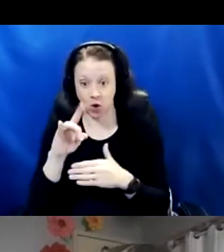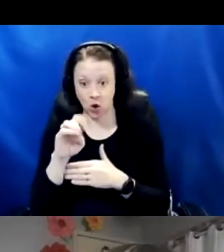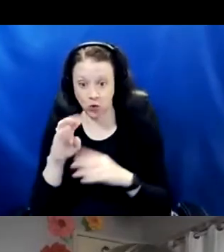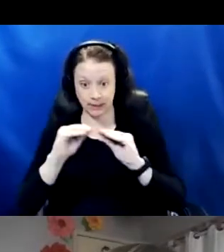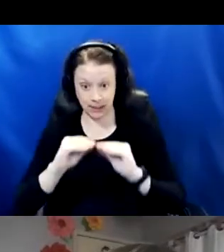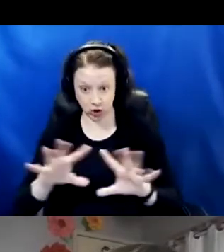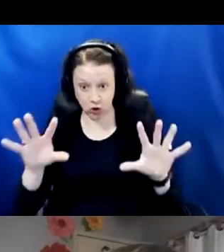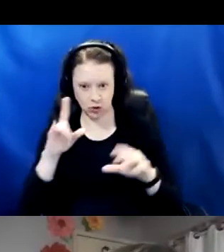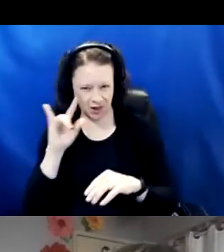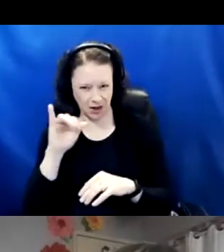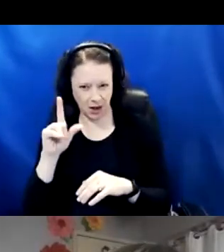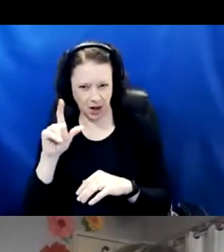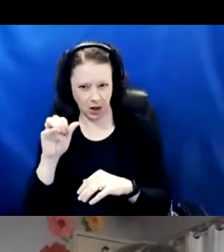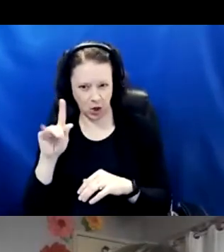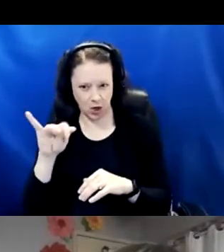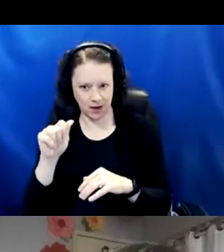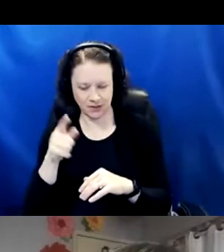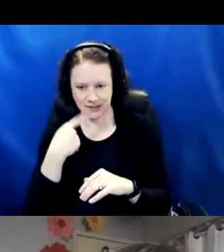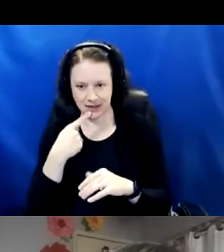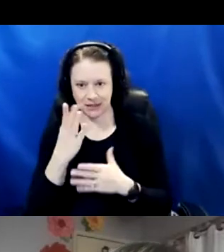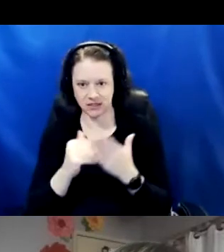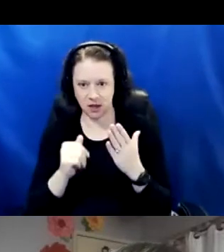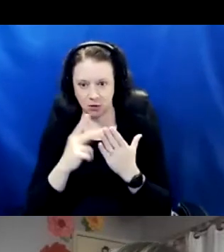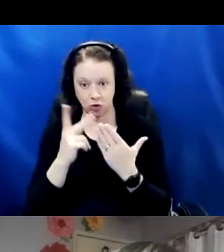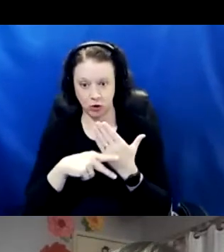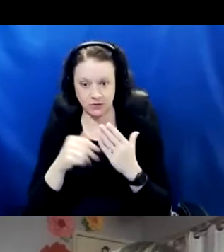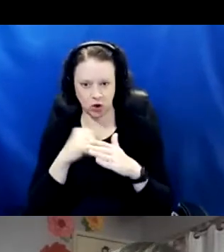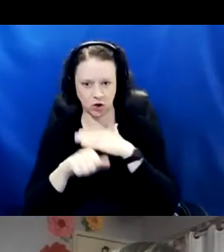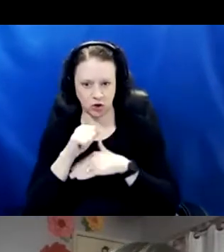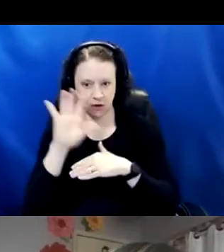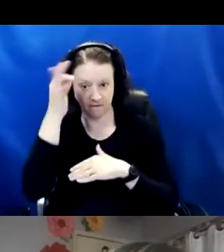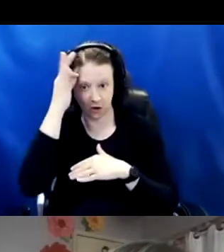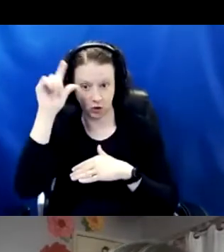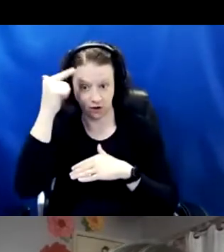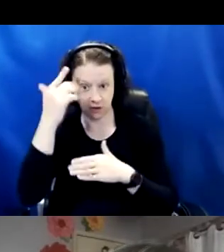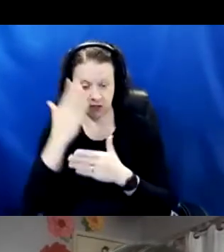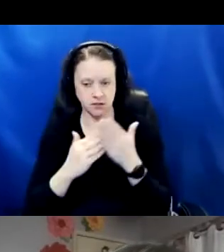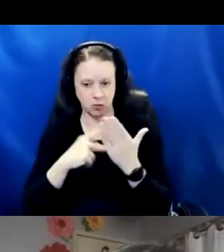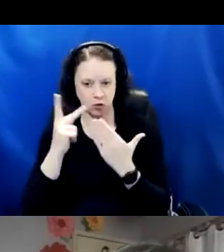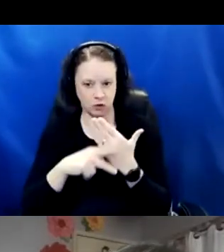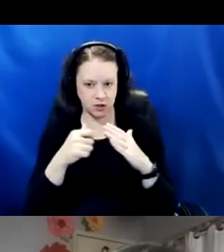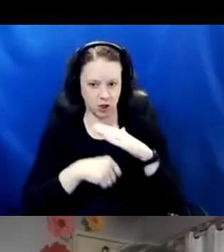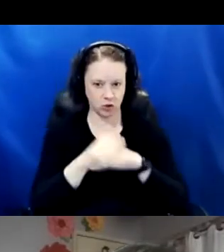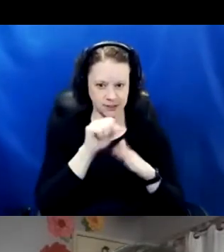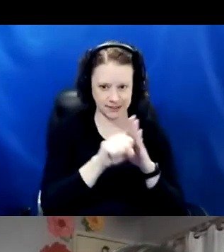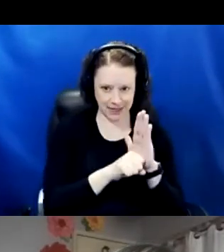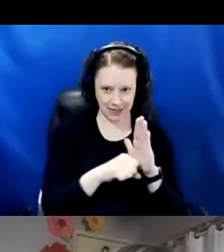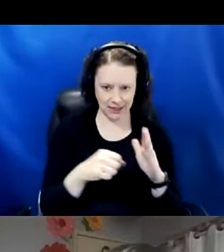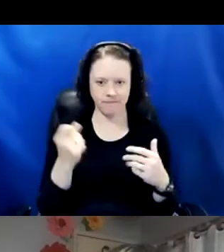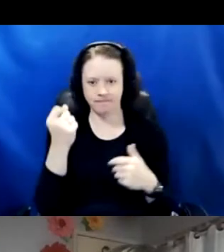as Claudia was saying, some programs are through the federal government, some programs are through the state. We don't really have a clear idea